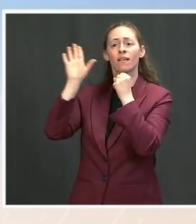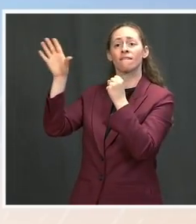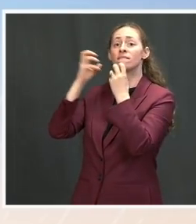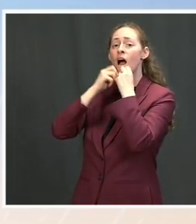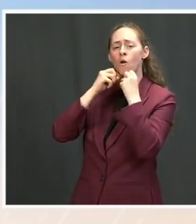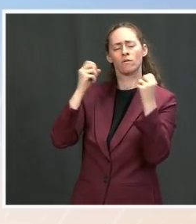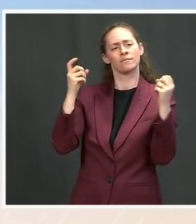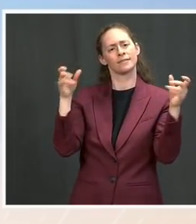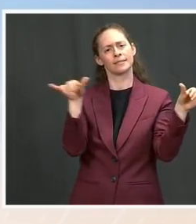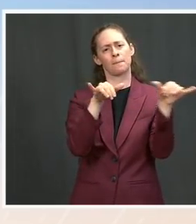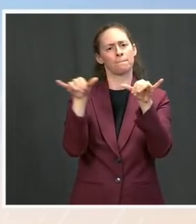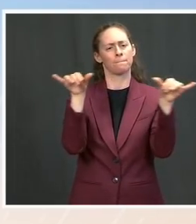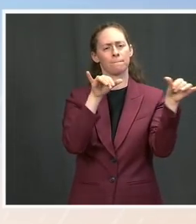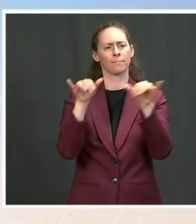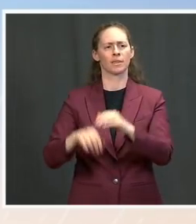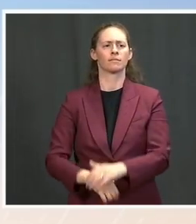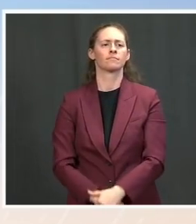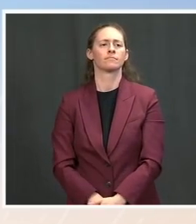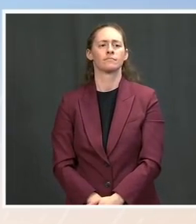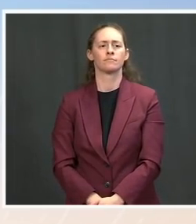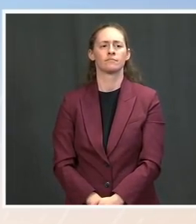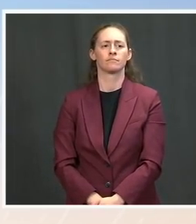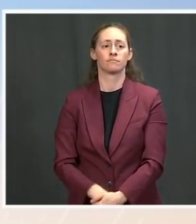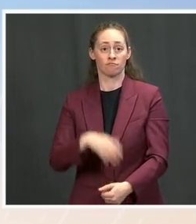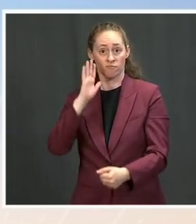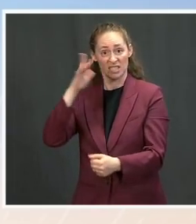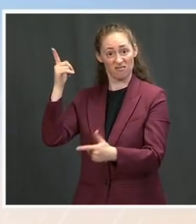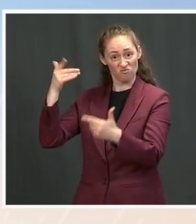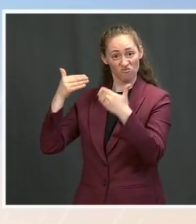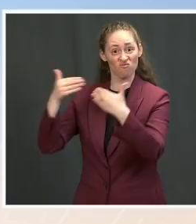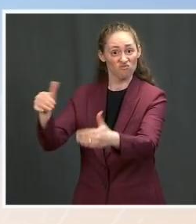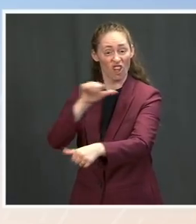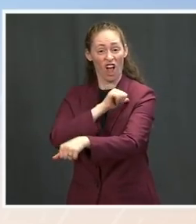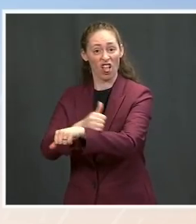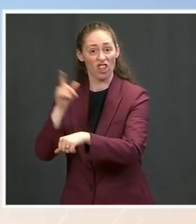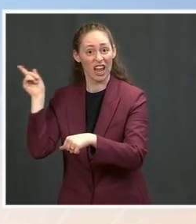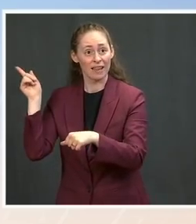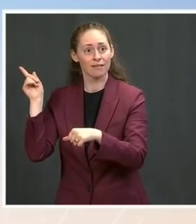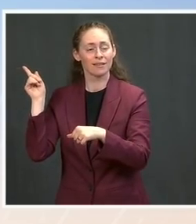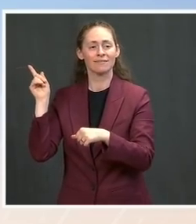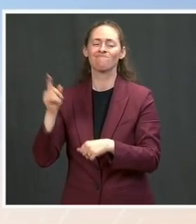Ms. Psaki: I will leave you -- that to the Department of Justice. Go ahead, in the back. The Press: Thank you, Jen, very much.